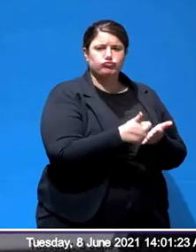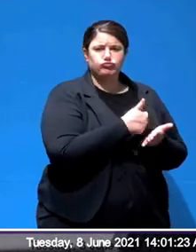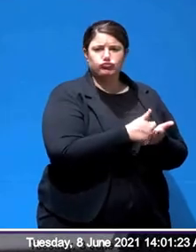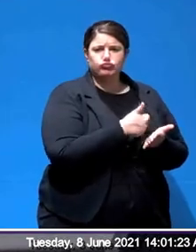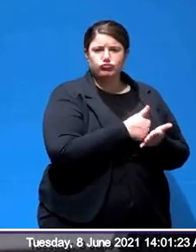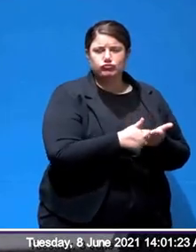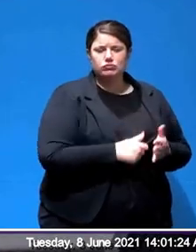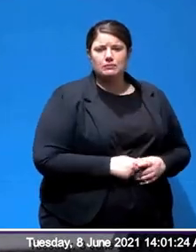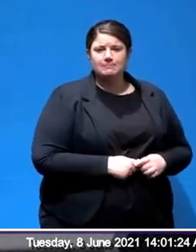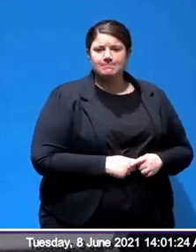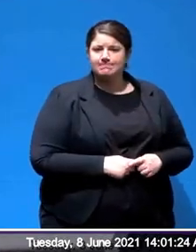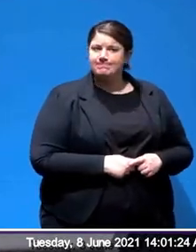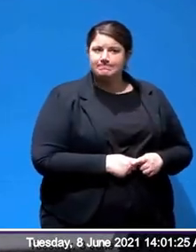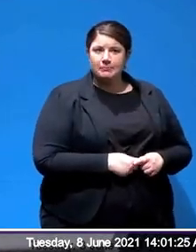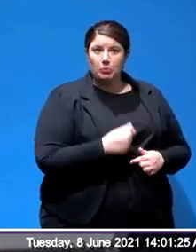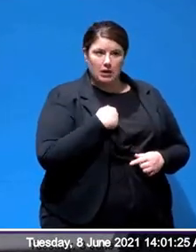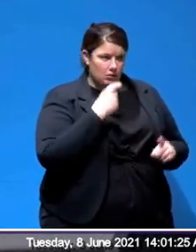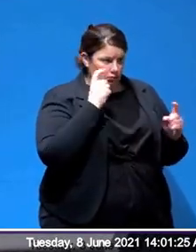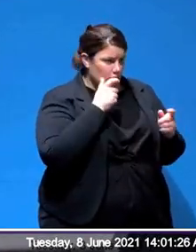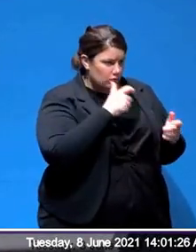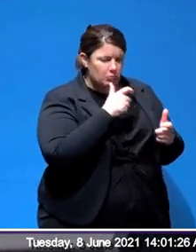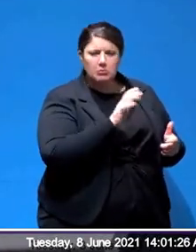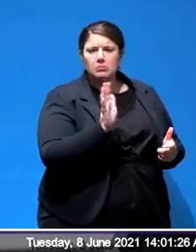That was not a concern re that site.